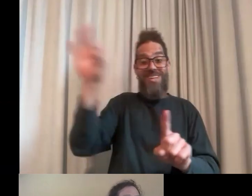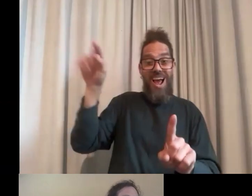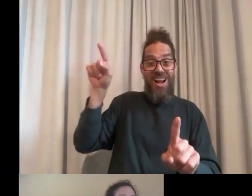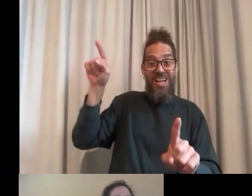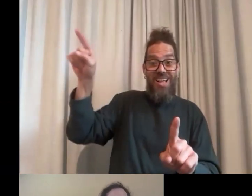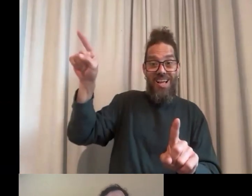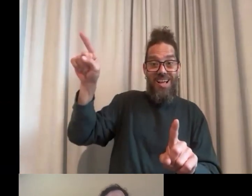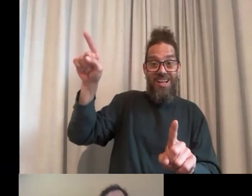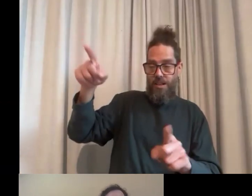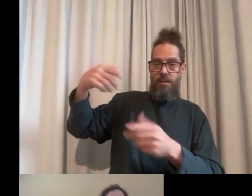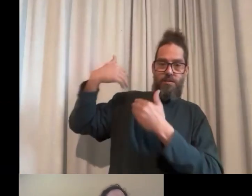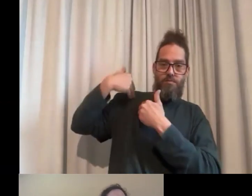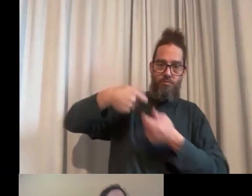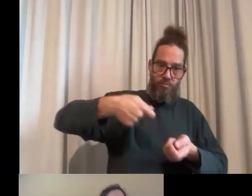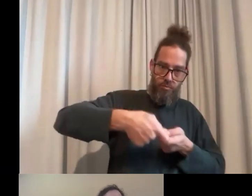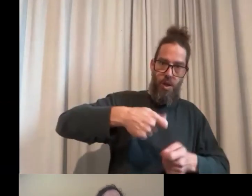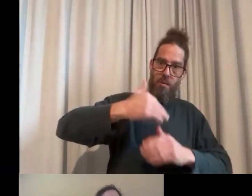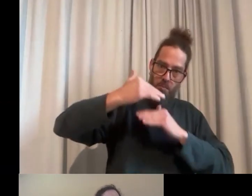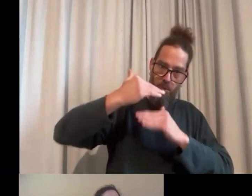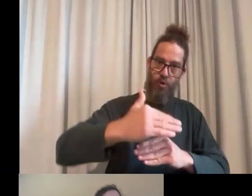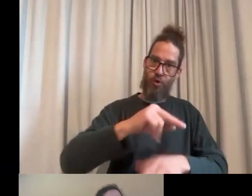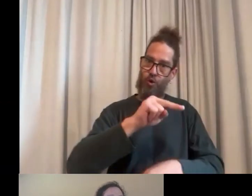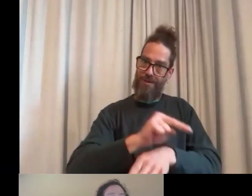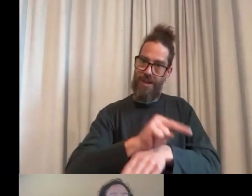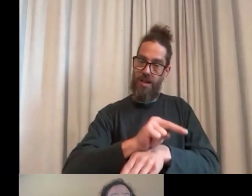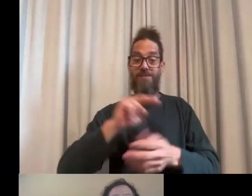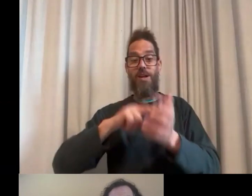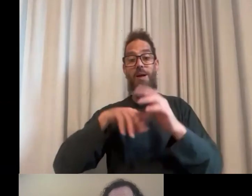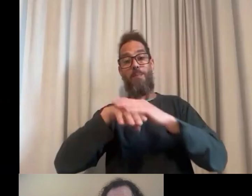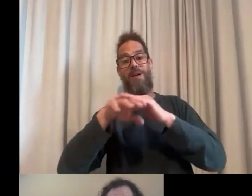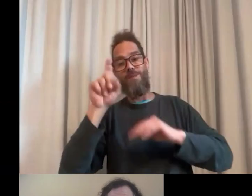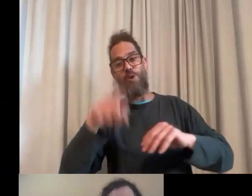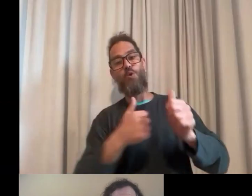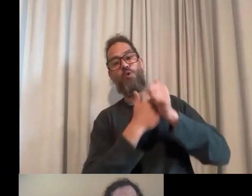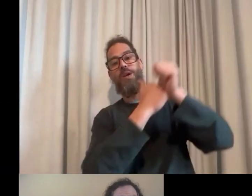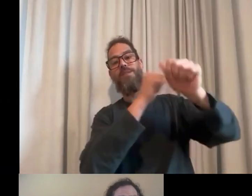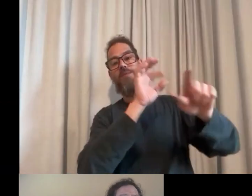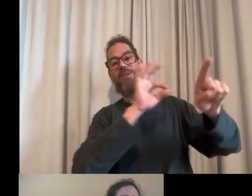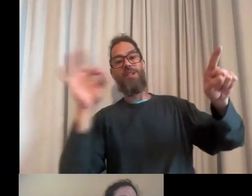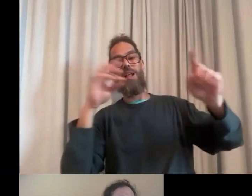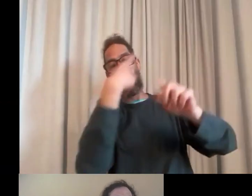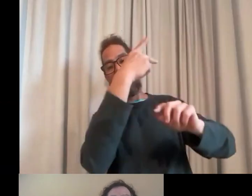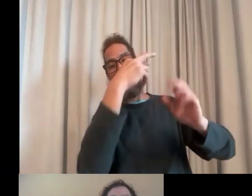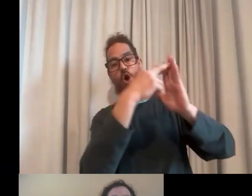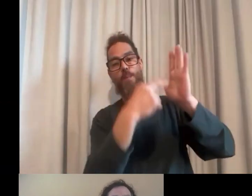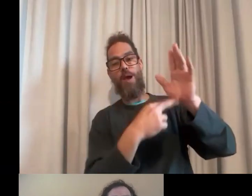But for the actual banking stuff, you're in a federally regulated industry. And therefore, whether you're a Canadian bank or a foreign bank